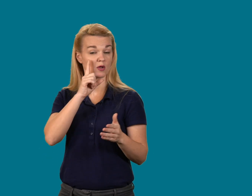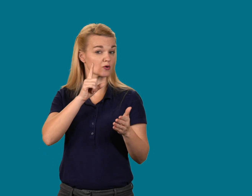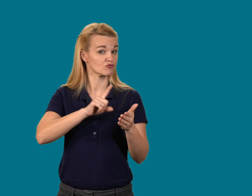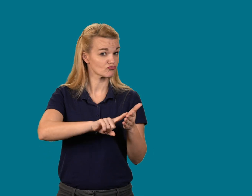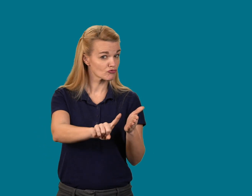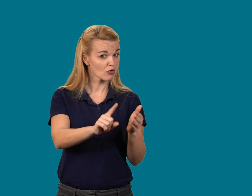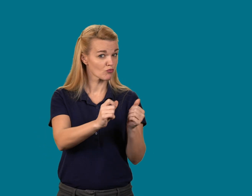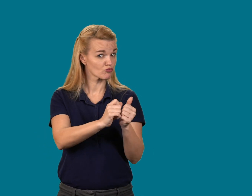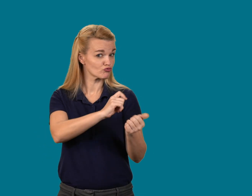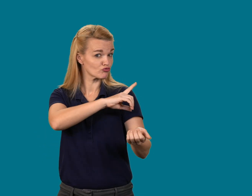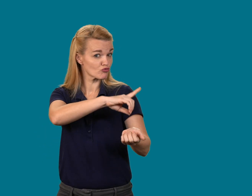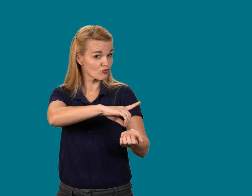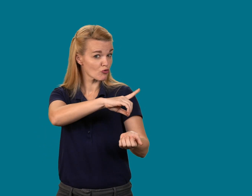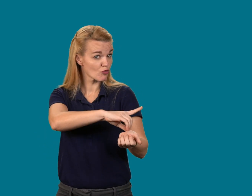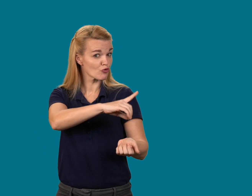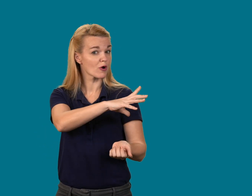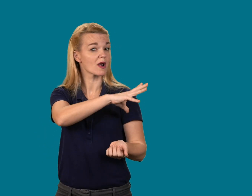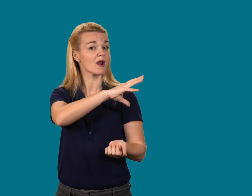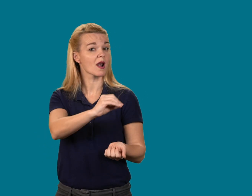Please consult with your doctor